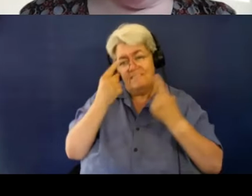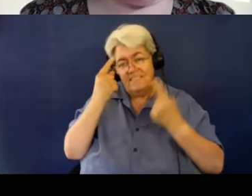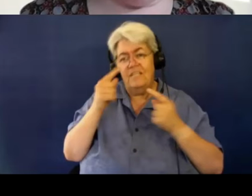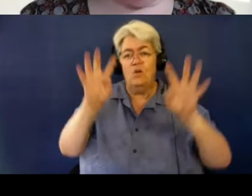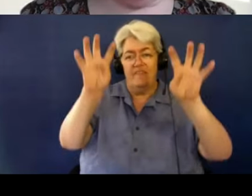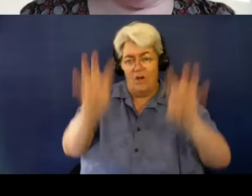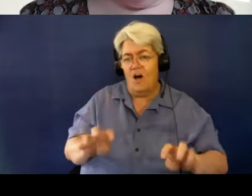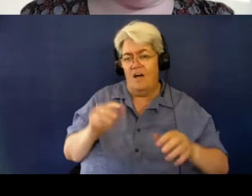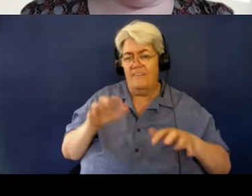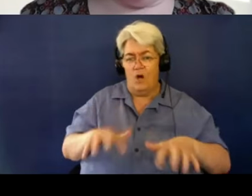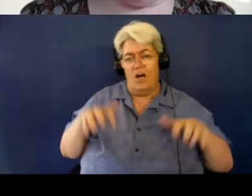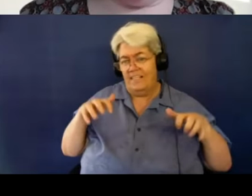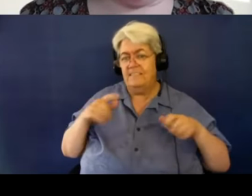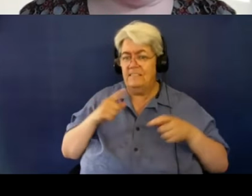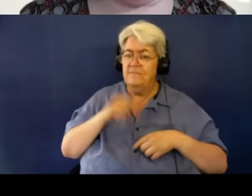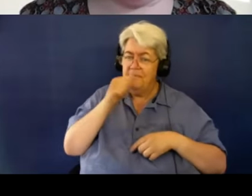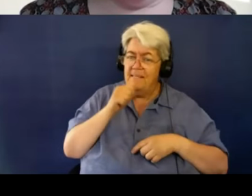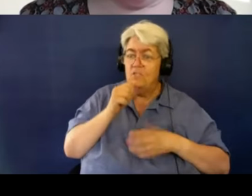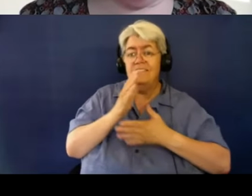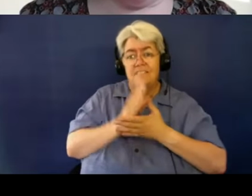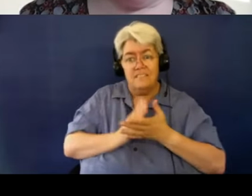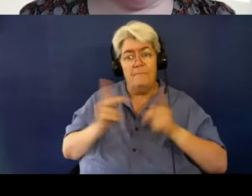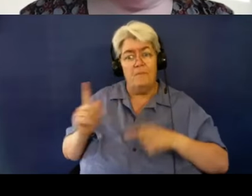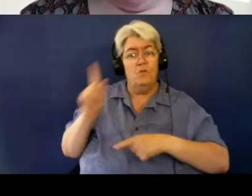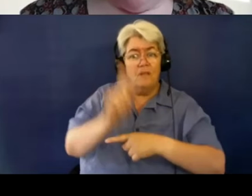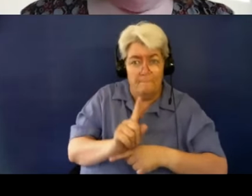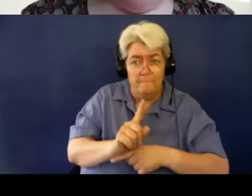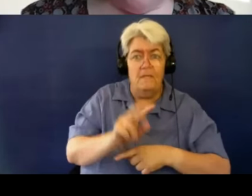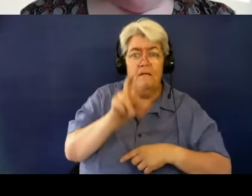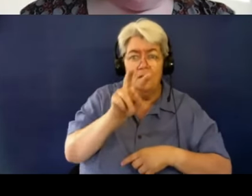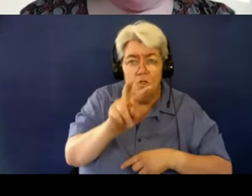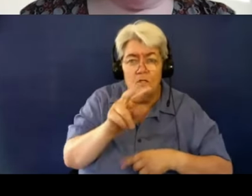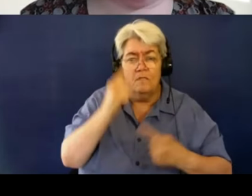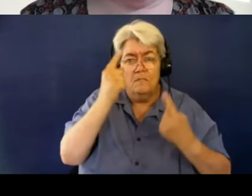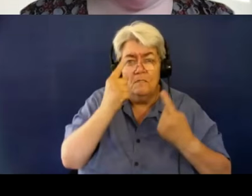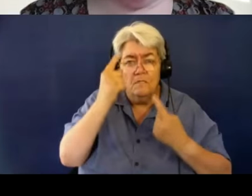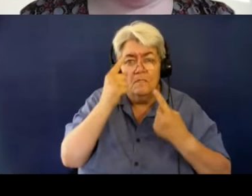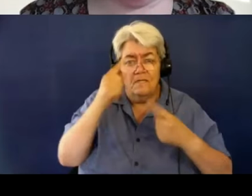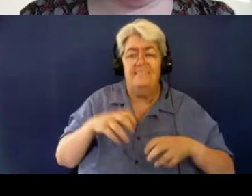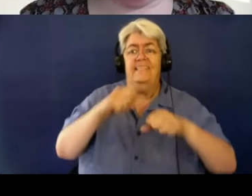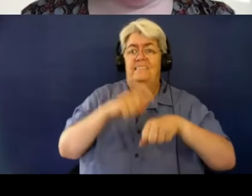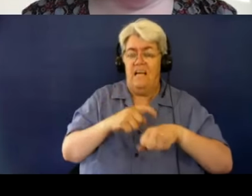It may take a while for individuals to process the information and fully understand what you are saying.